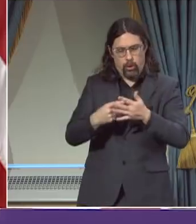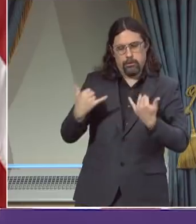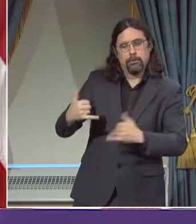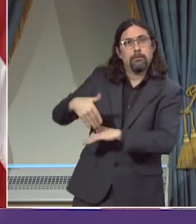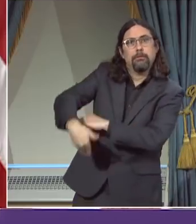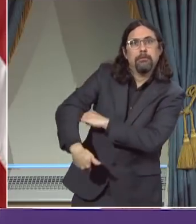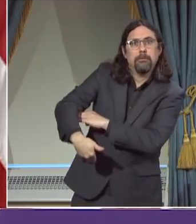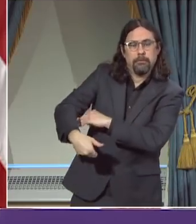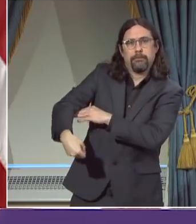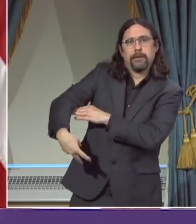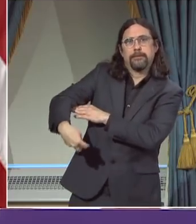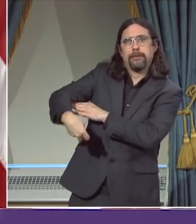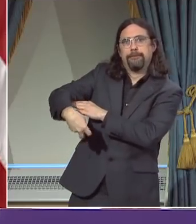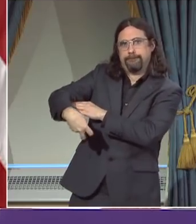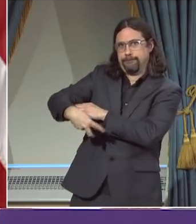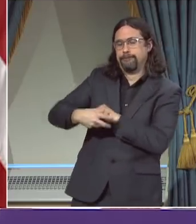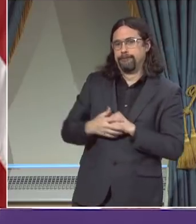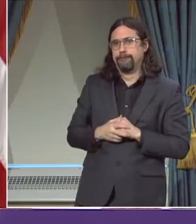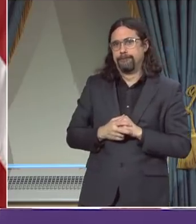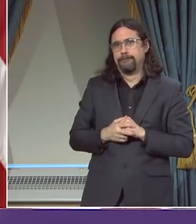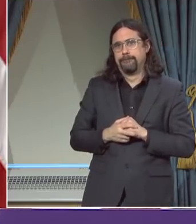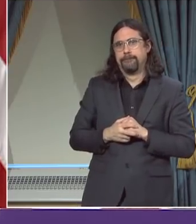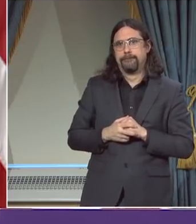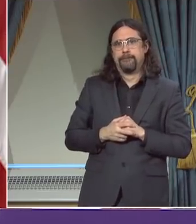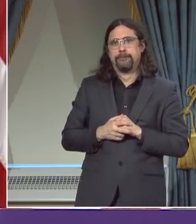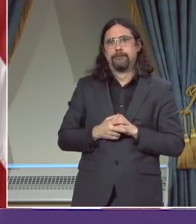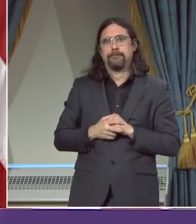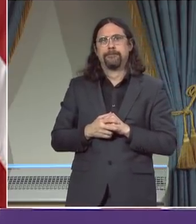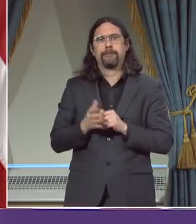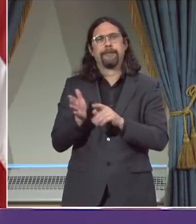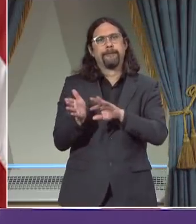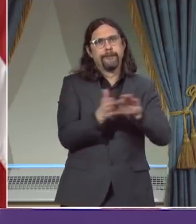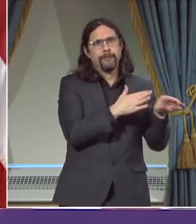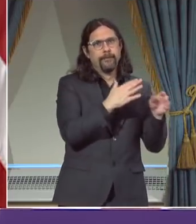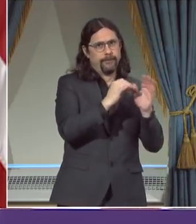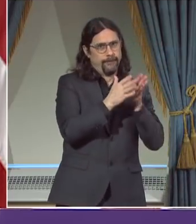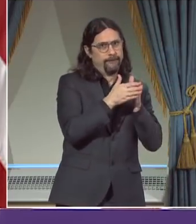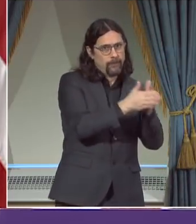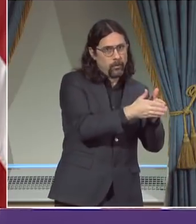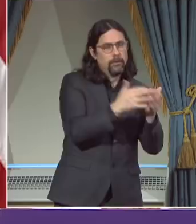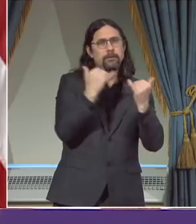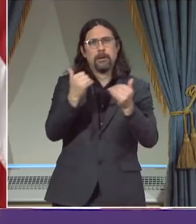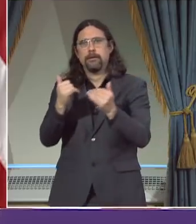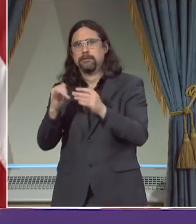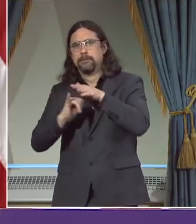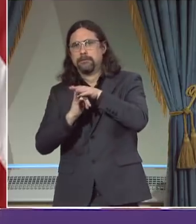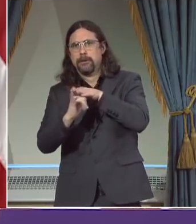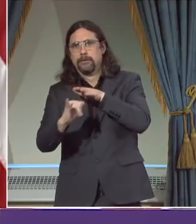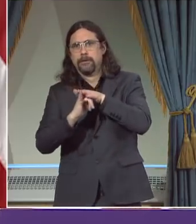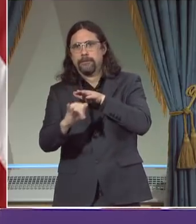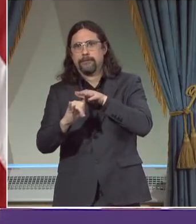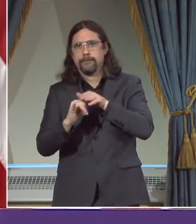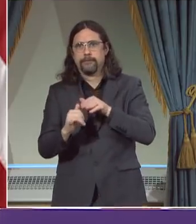EFFECT AT MINIDGHT TONIGHT. AND THEN RELATED